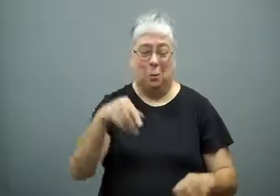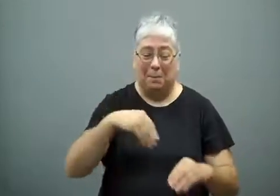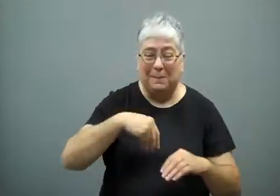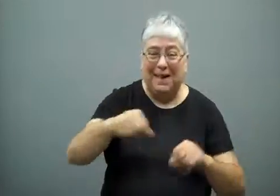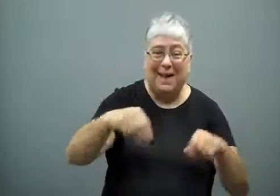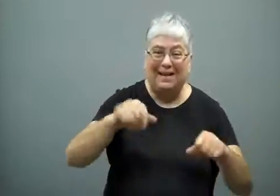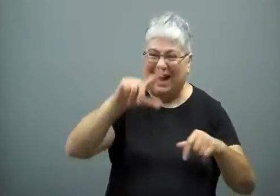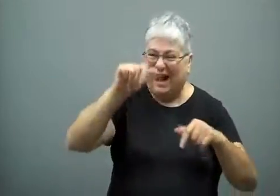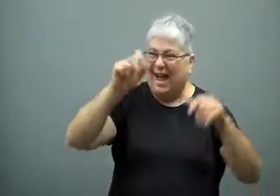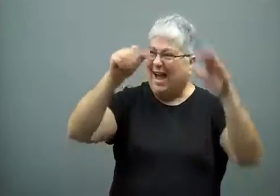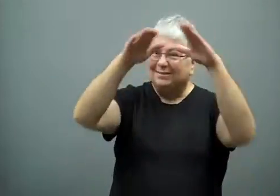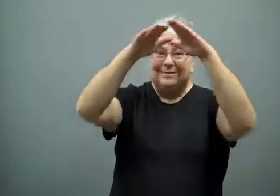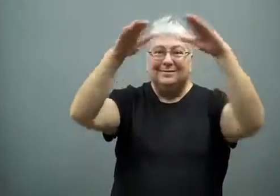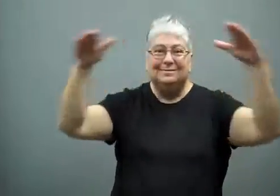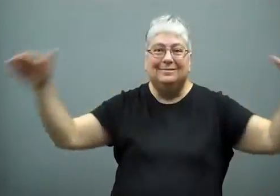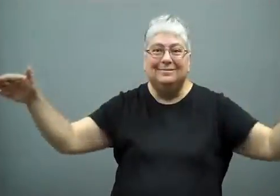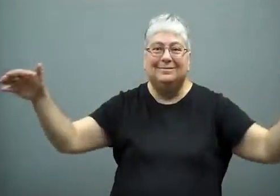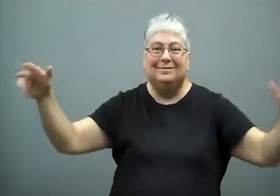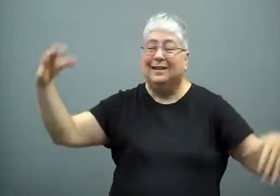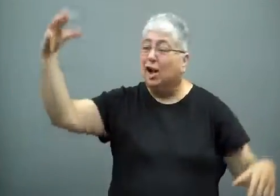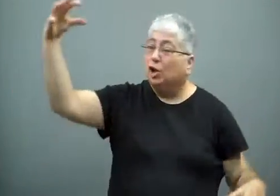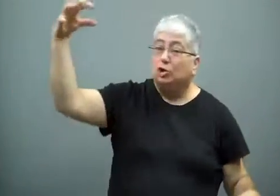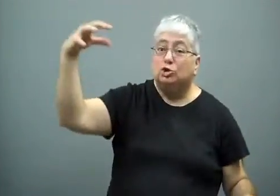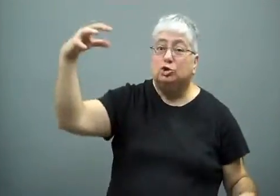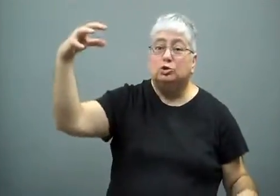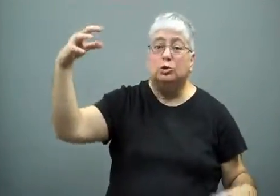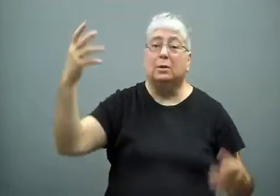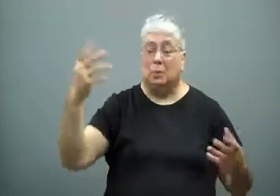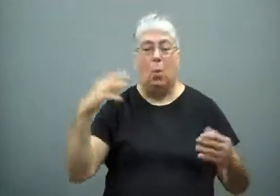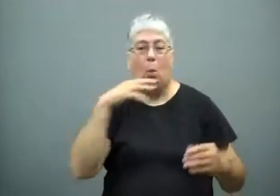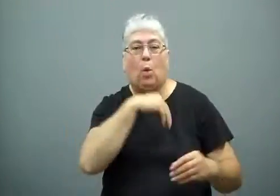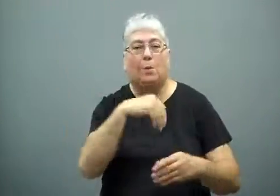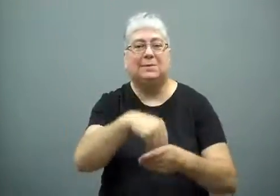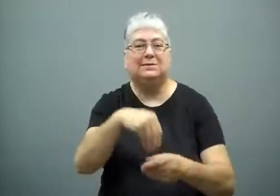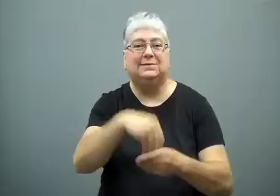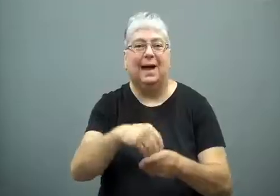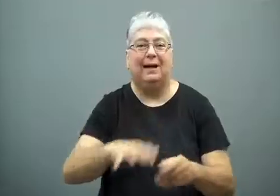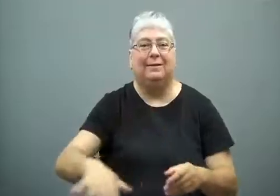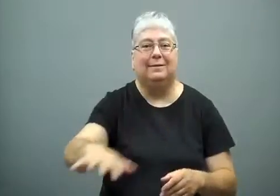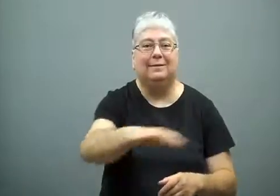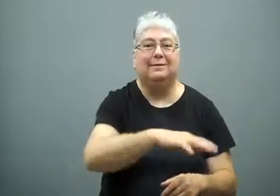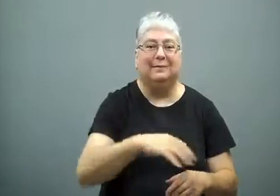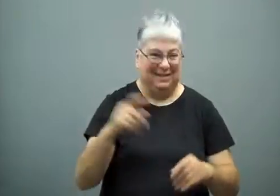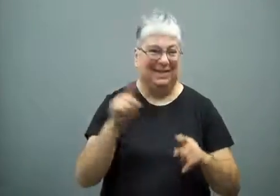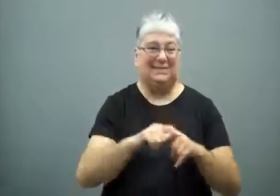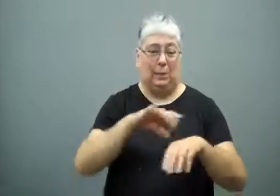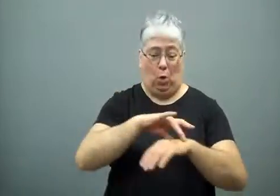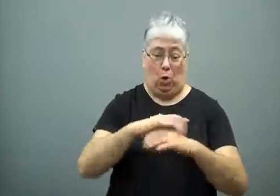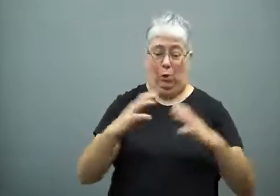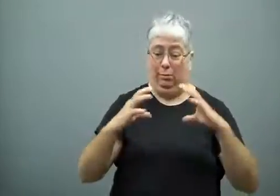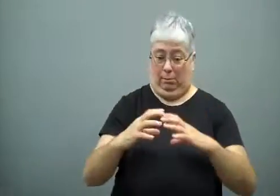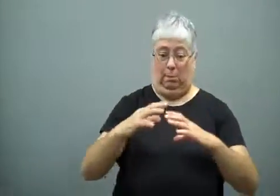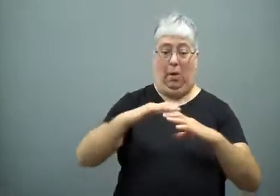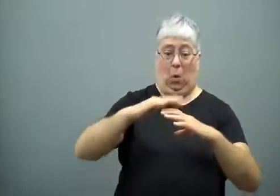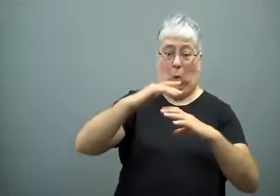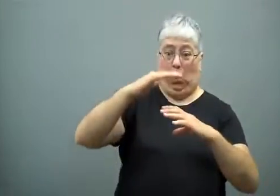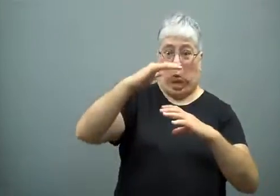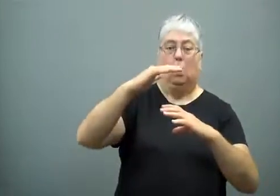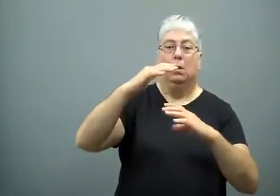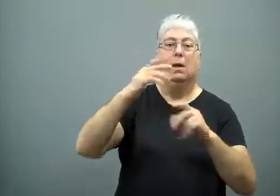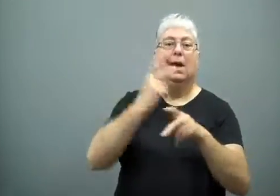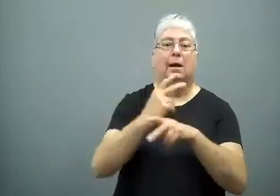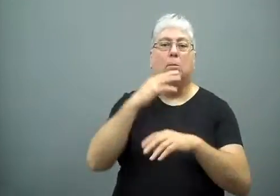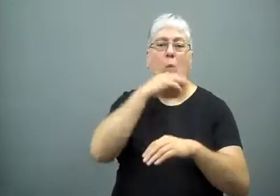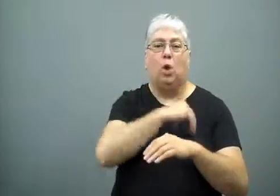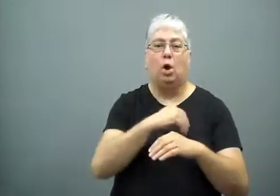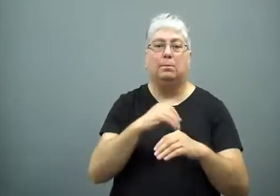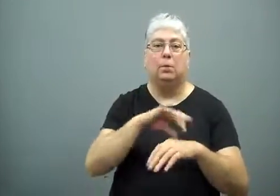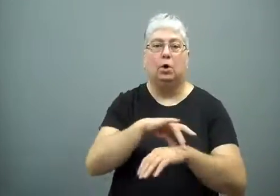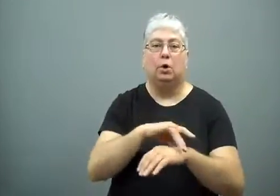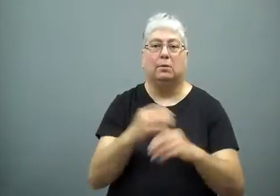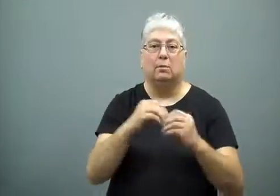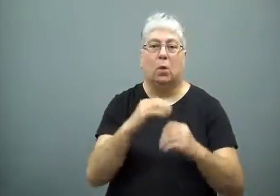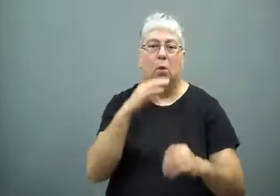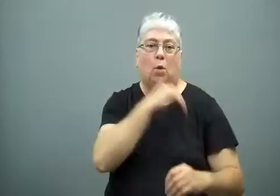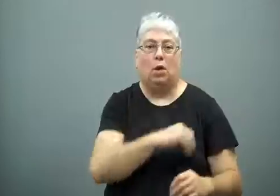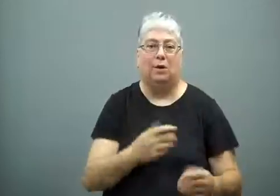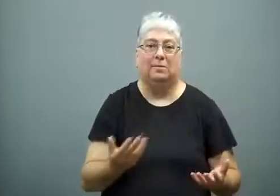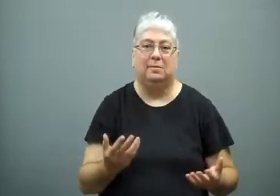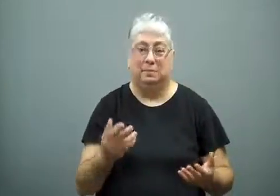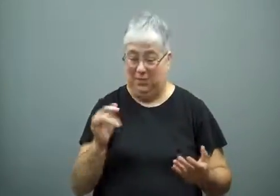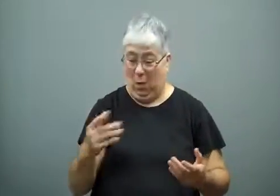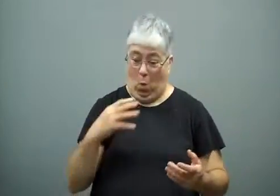You've seen greenhouses with plants, the sun shines through and keeps it warm.